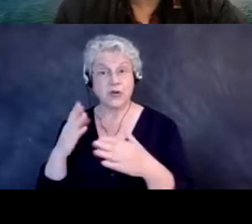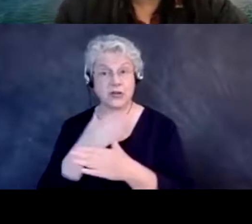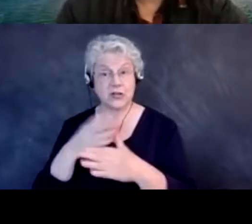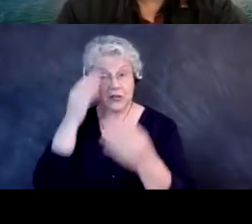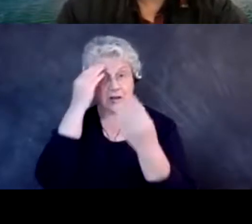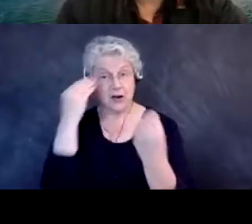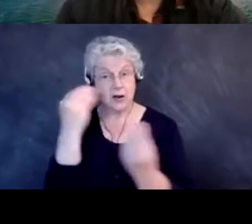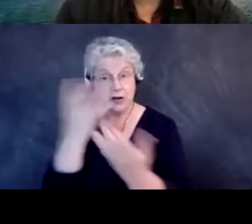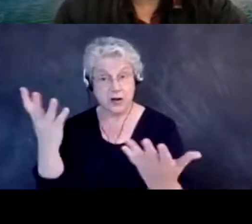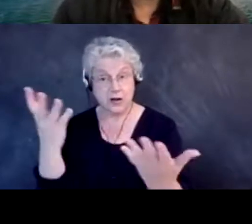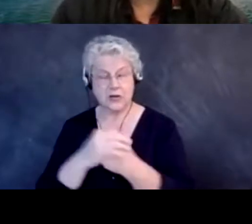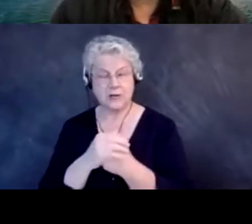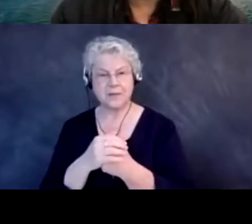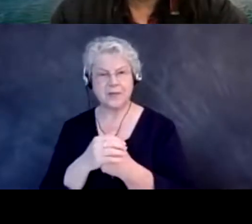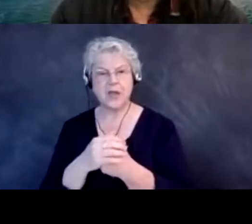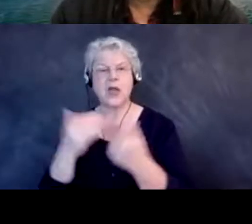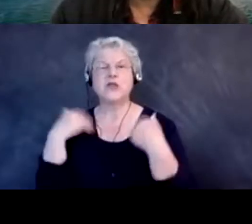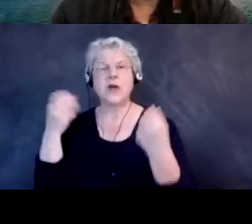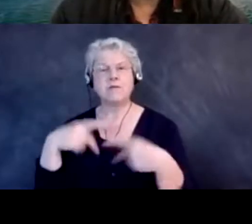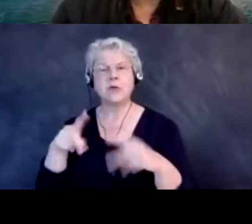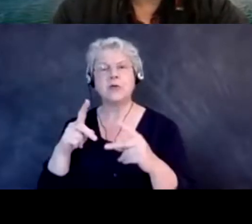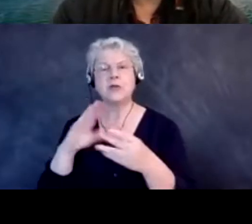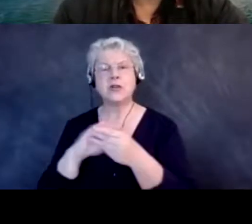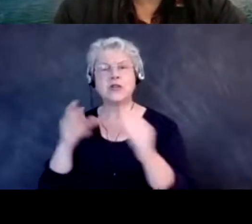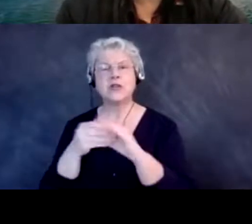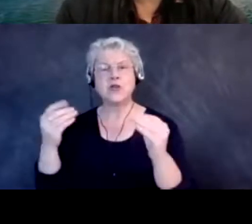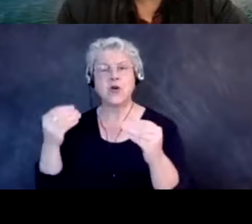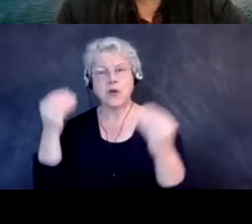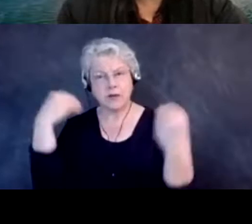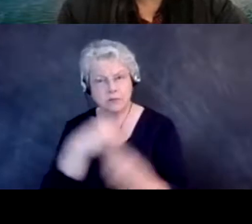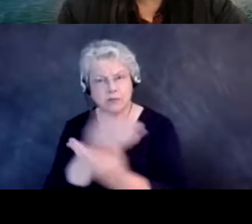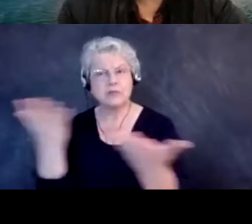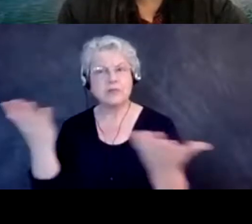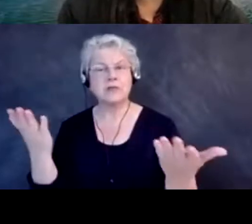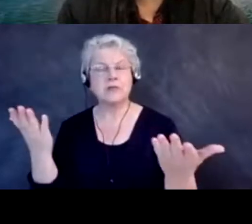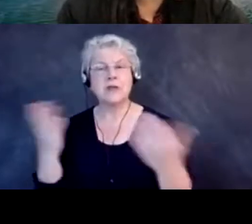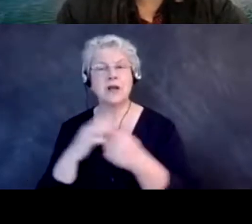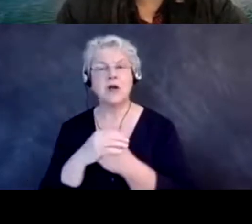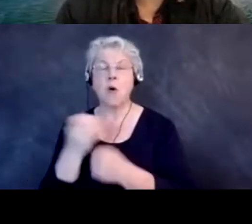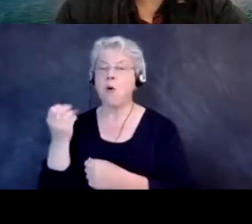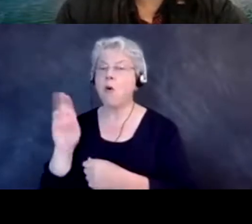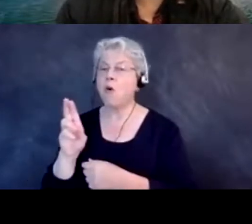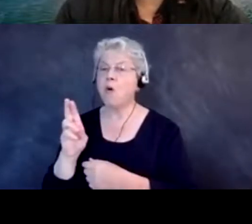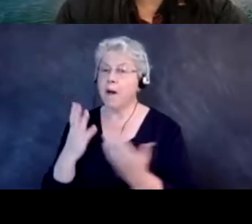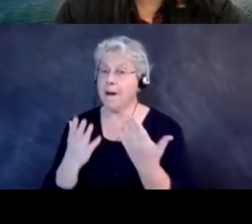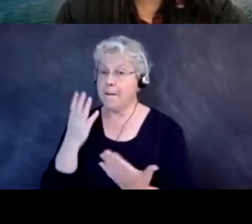do you have permission to share this story, or maybe it might be something cultural, too.